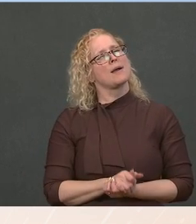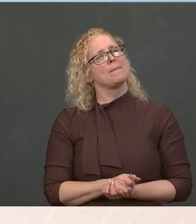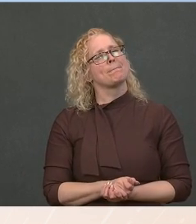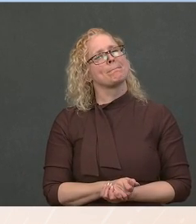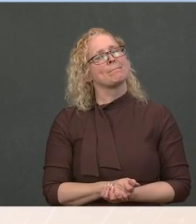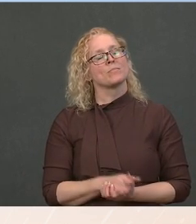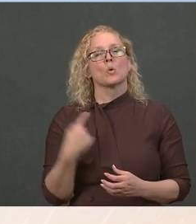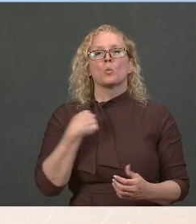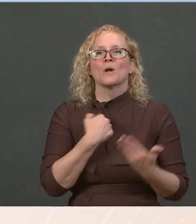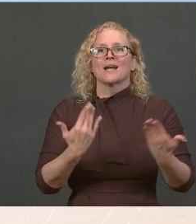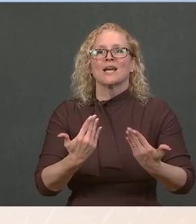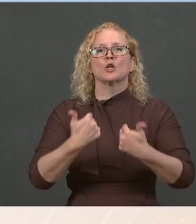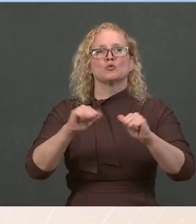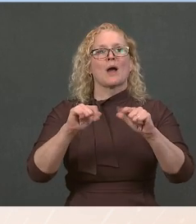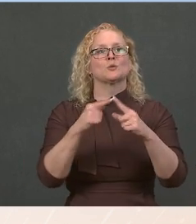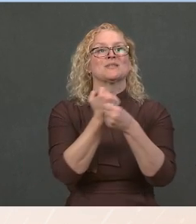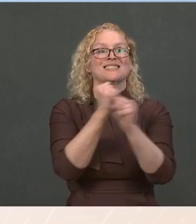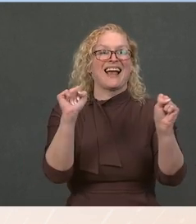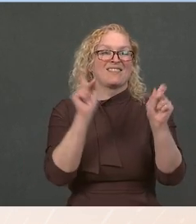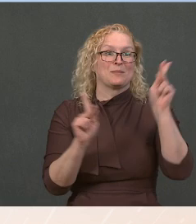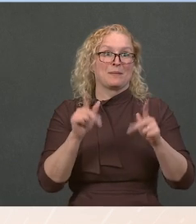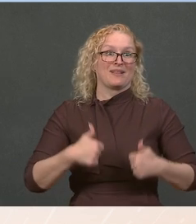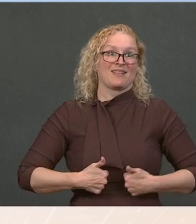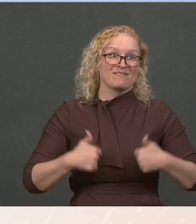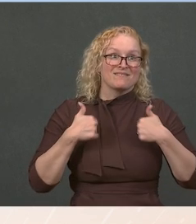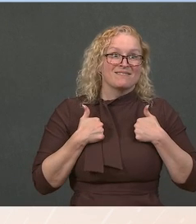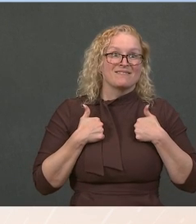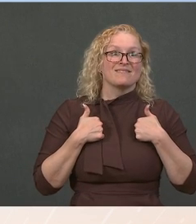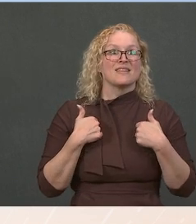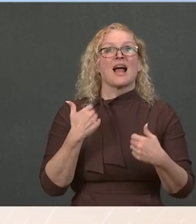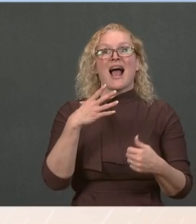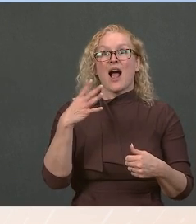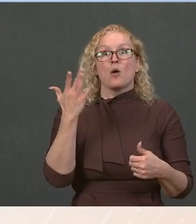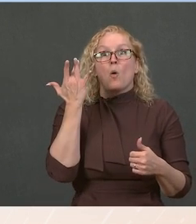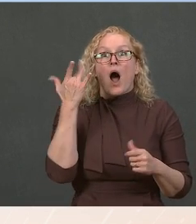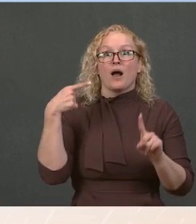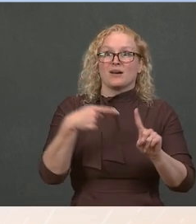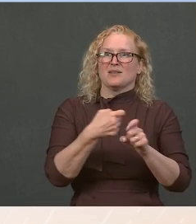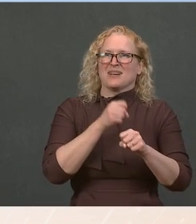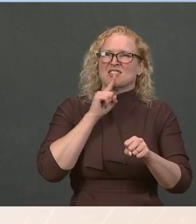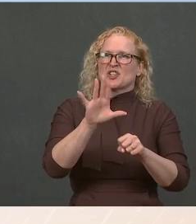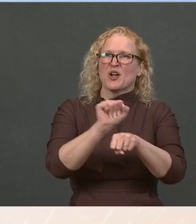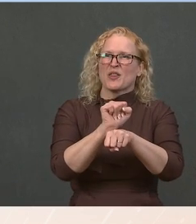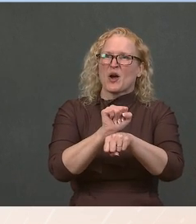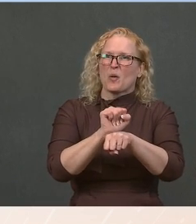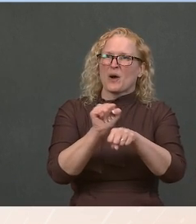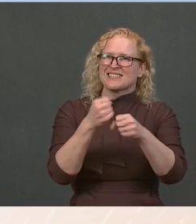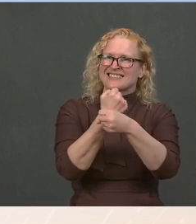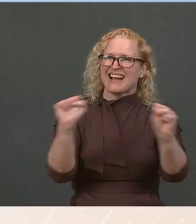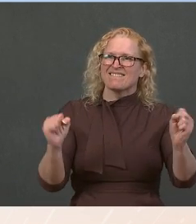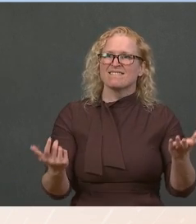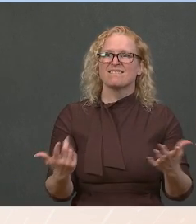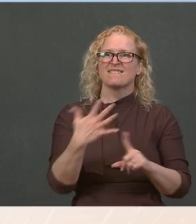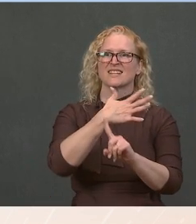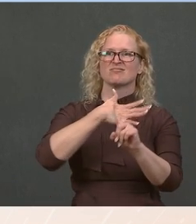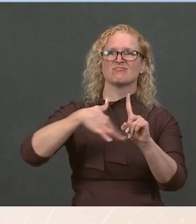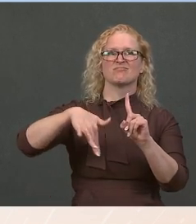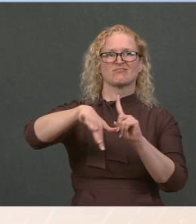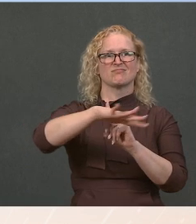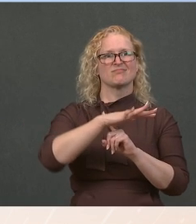And making sure that their workplace is safe. The Press: Again, back -- on Build Back Better -- Ms. Jean-Pierre: Go ahead. The Press: On oil prices -- >> The Press: -- why are faith-based childcare centers not eligible for Build Back Better -- Ms. Jean-Pierre: Go ahead.